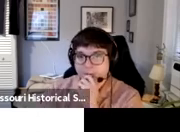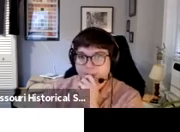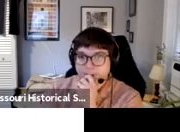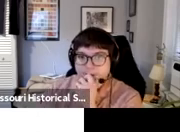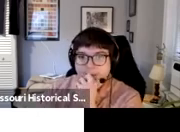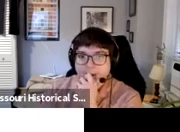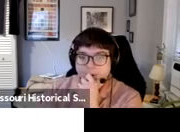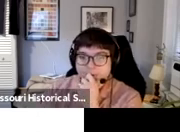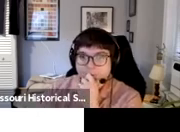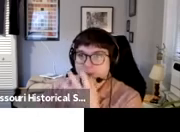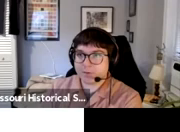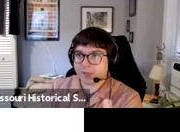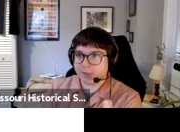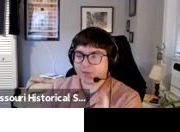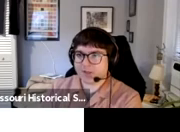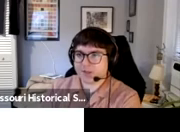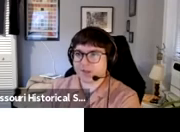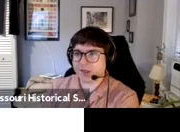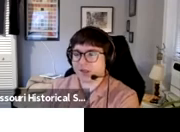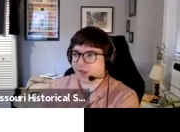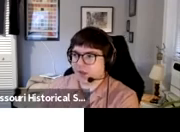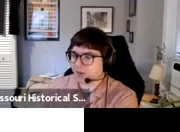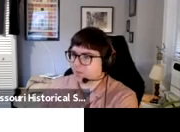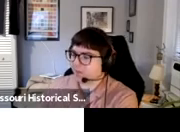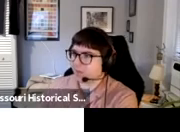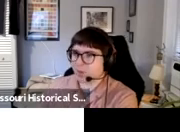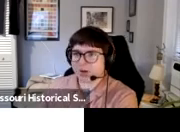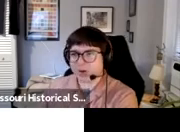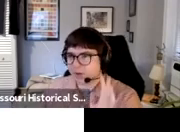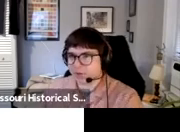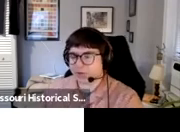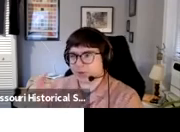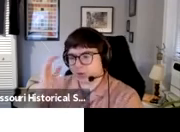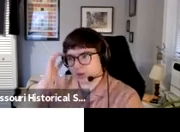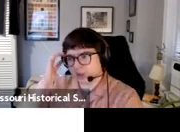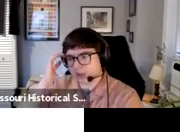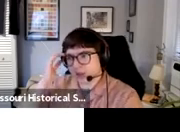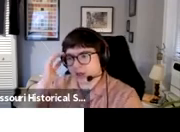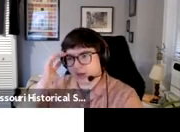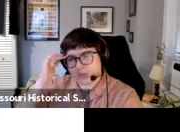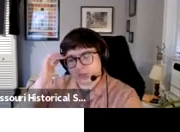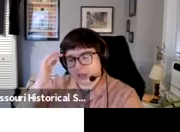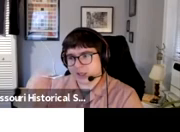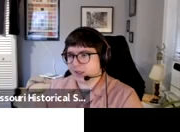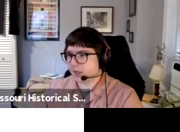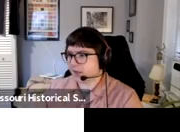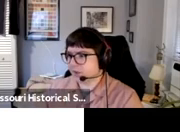appreciate your very informative and interesting presentation. Robin. I really enjoyed your presentation and learned new family stories. Great job, Susie shimamoto.